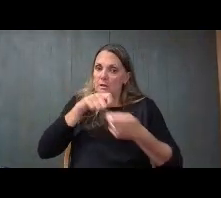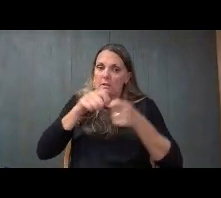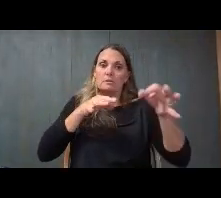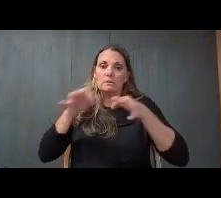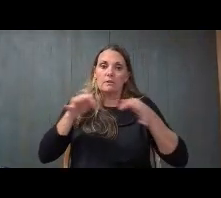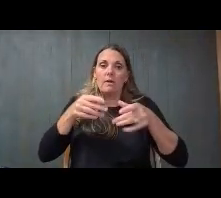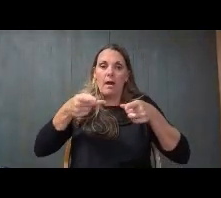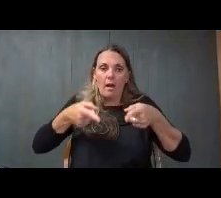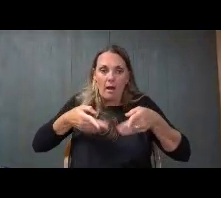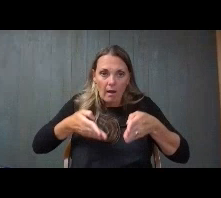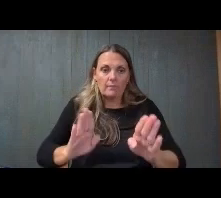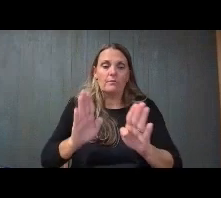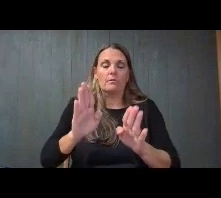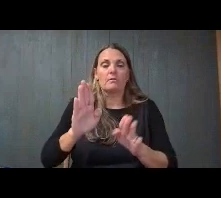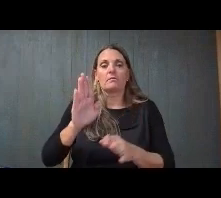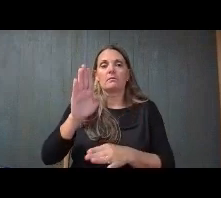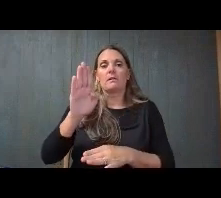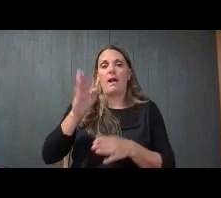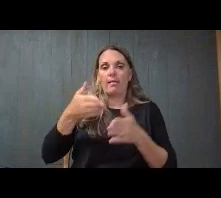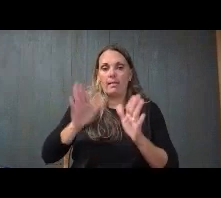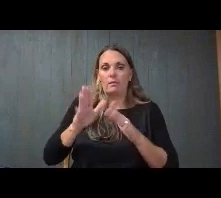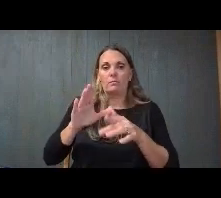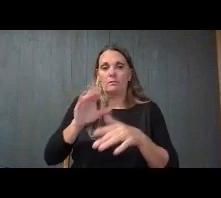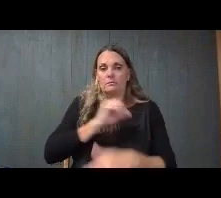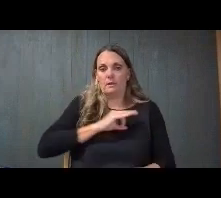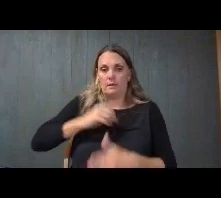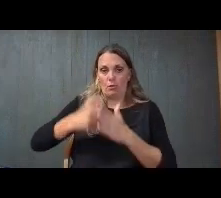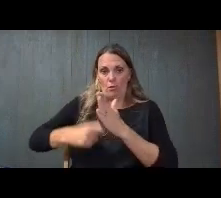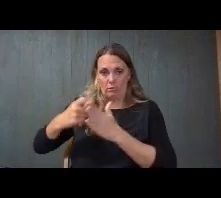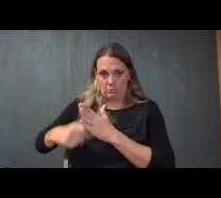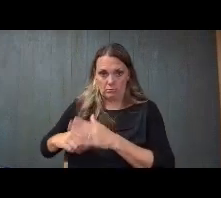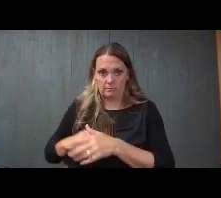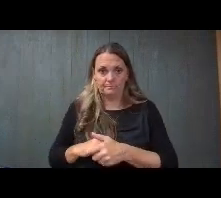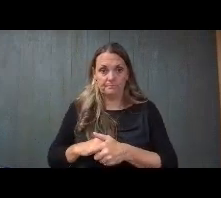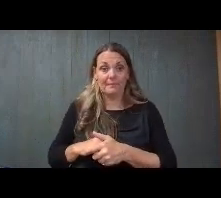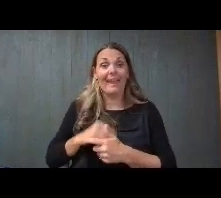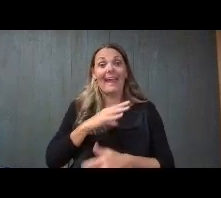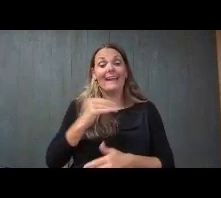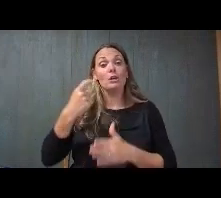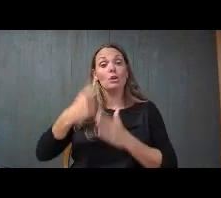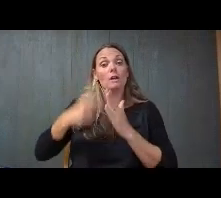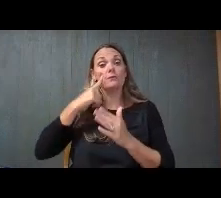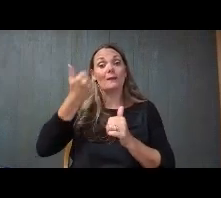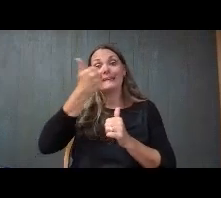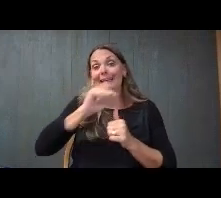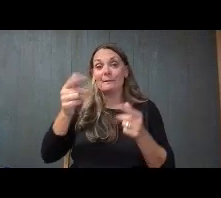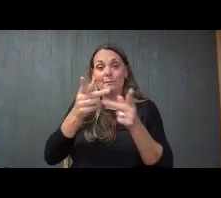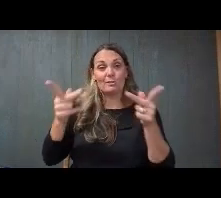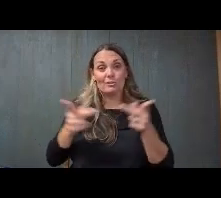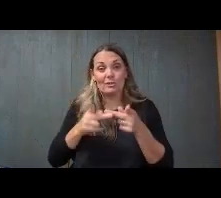staffing costs in the RF, and cost for any position that existed prior